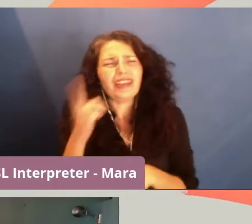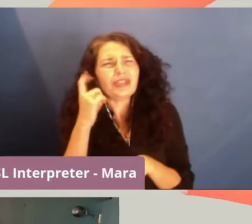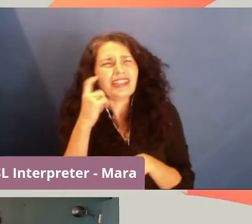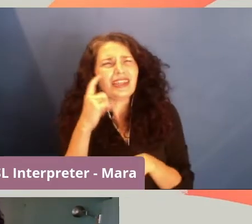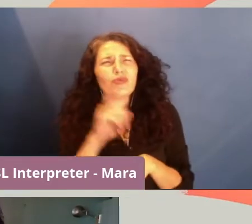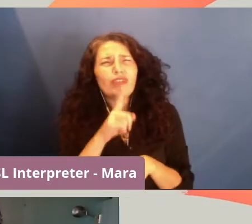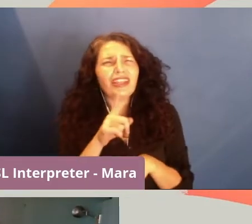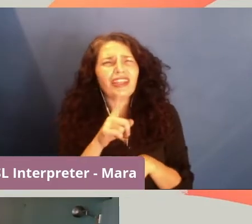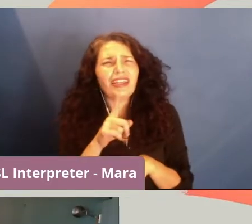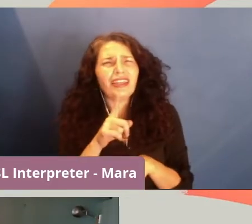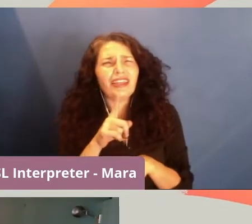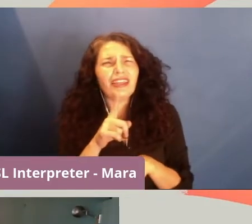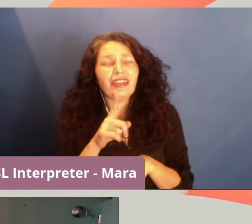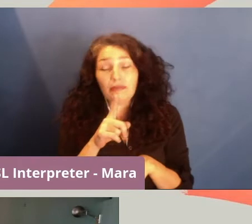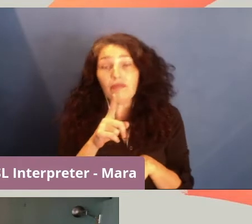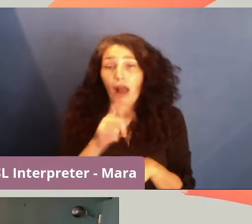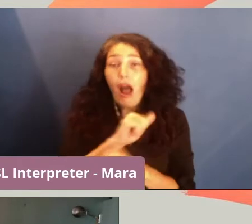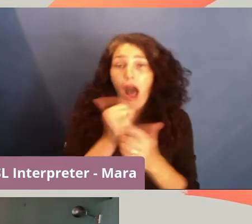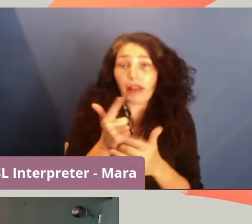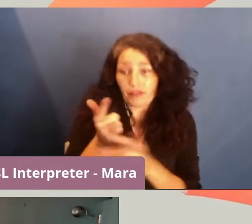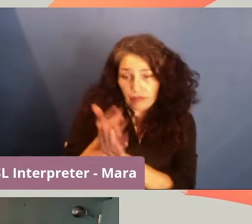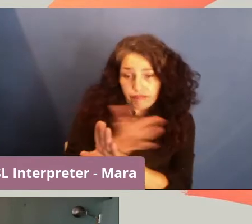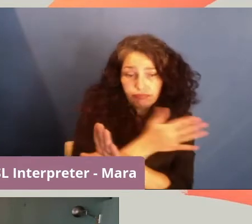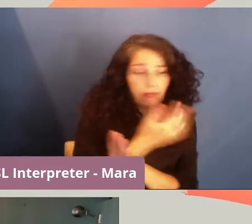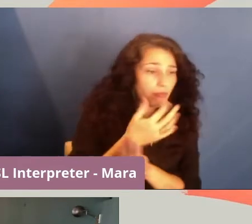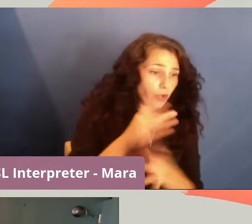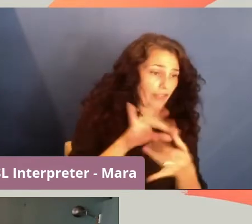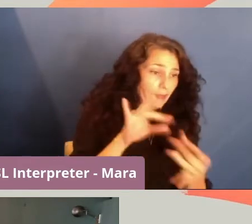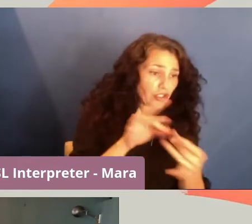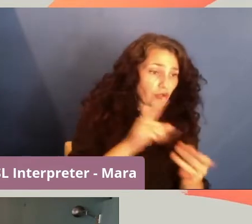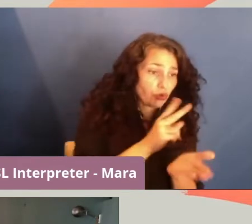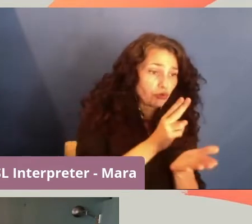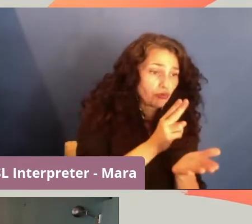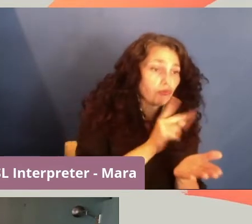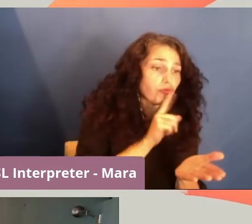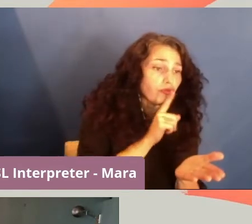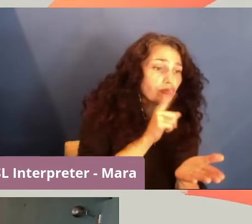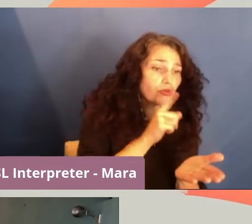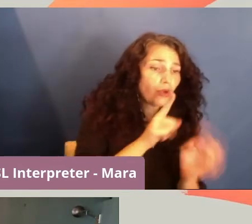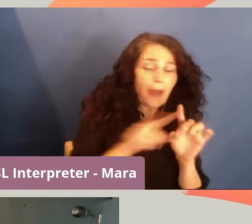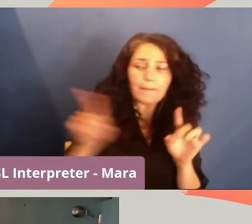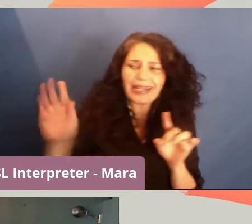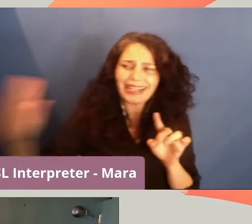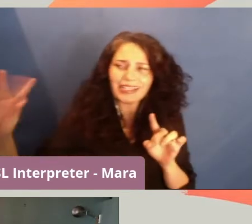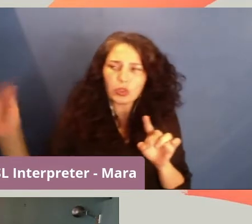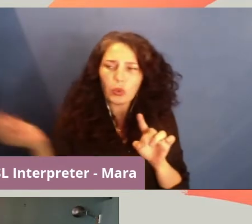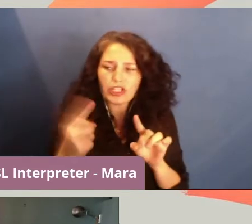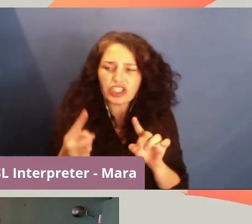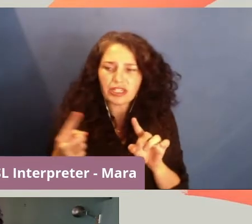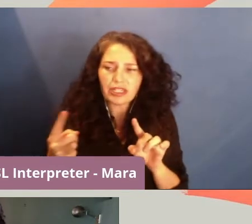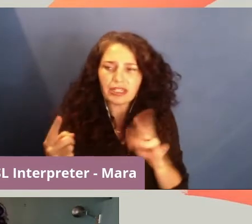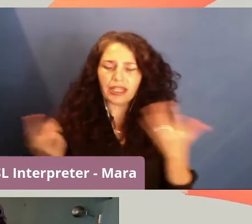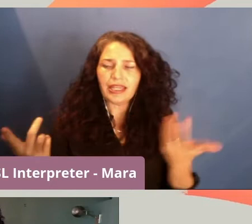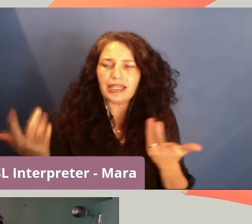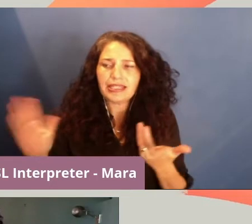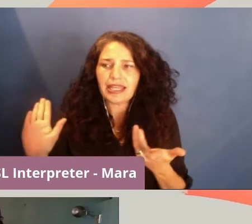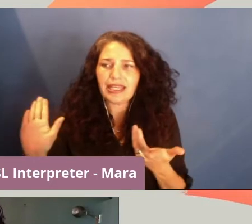I think because he had access to me and not the countless directors who've used his body,